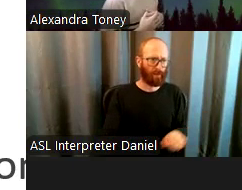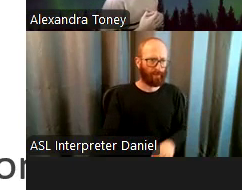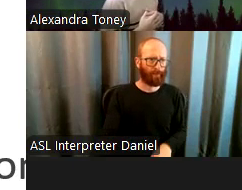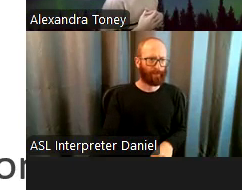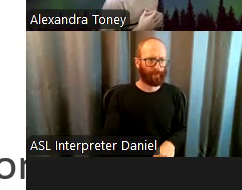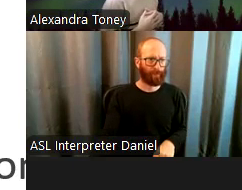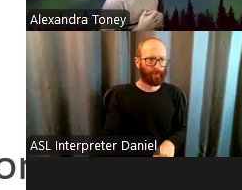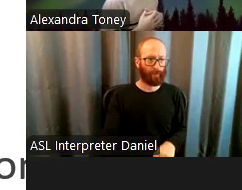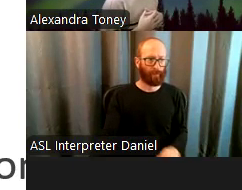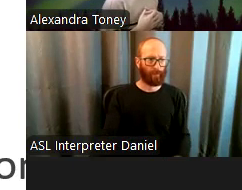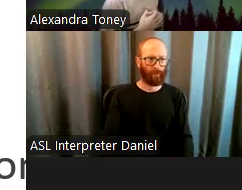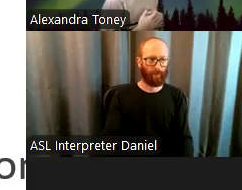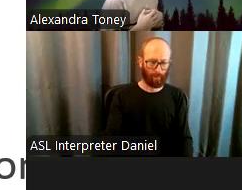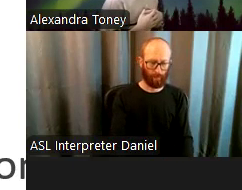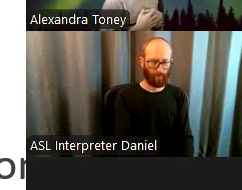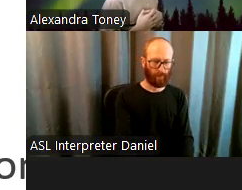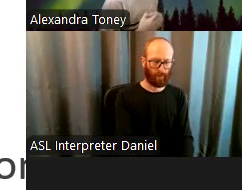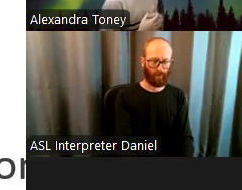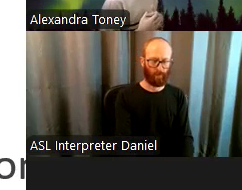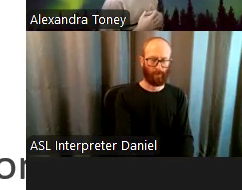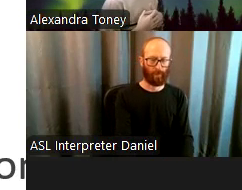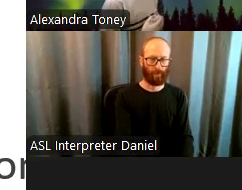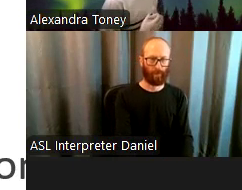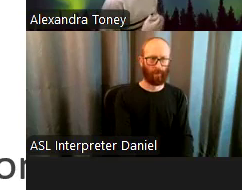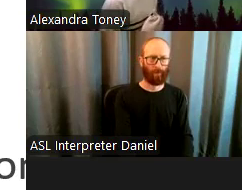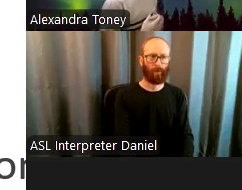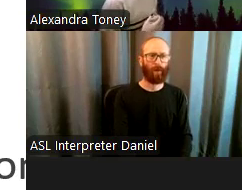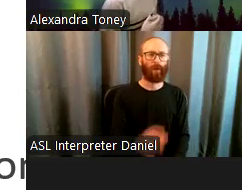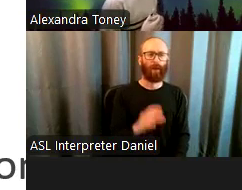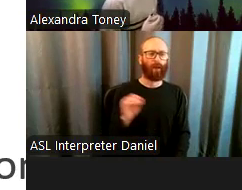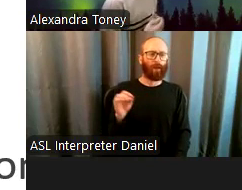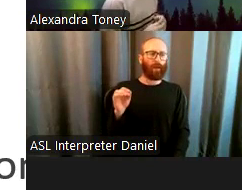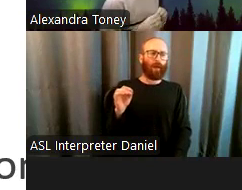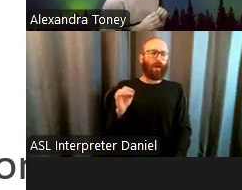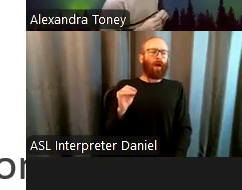when we're determining how we can best support student progress, the